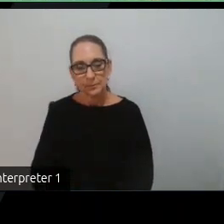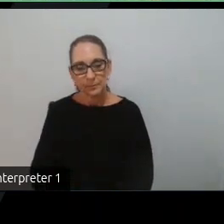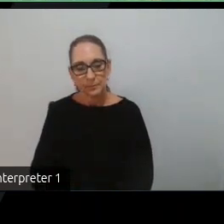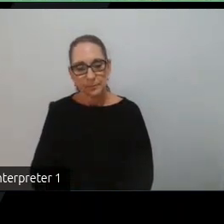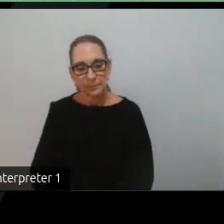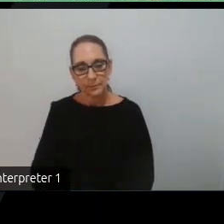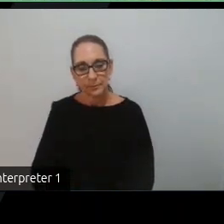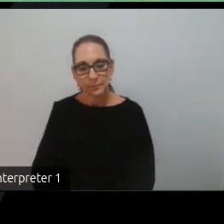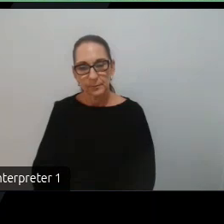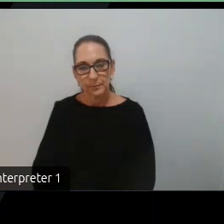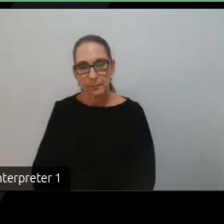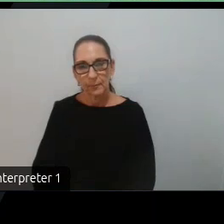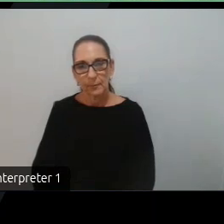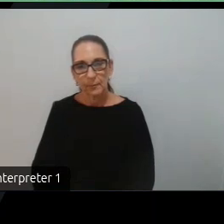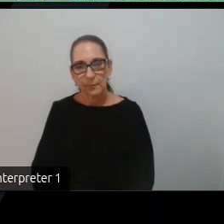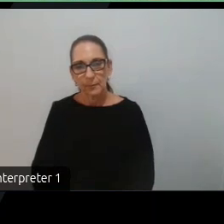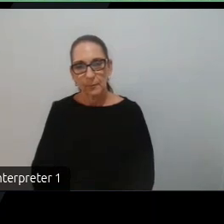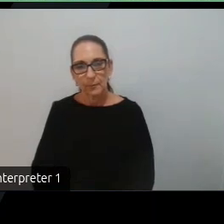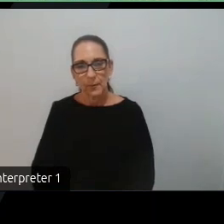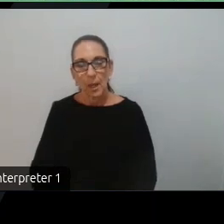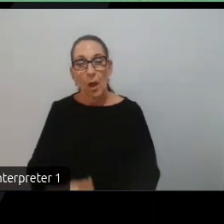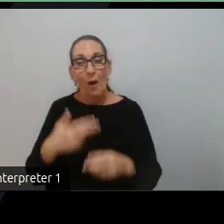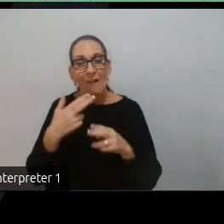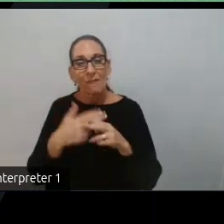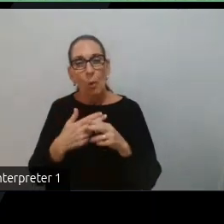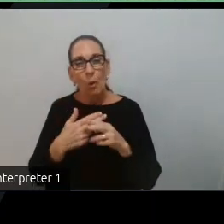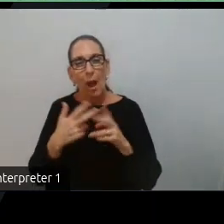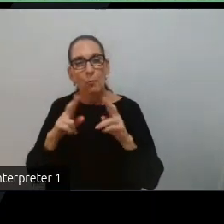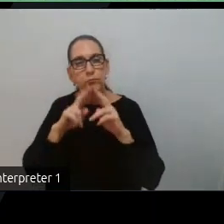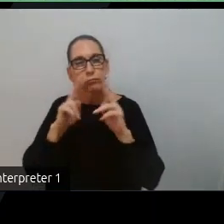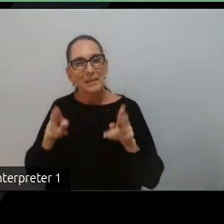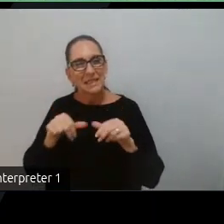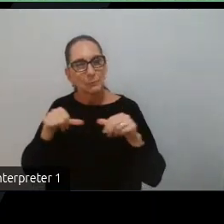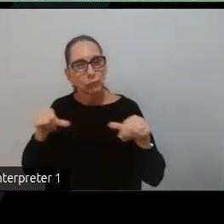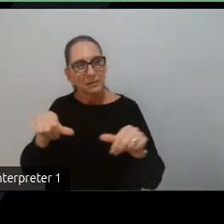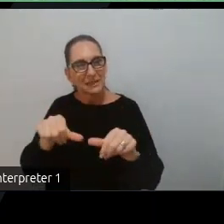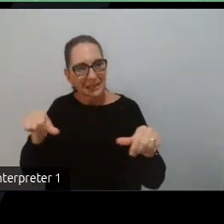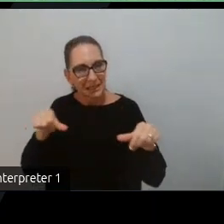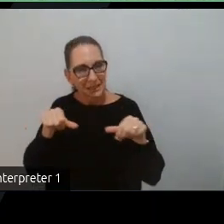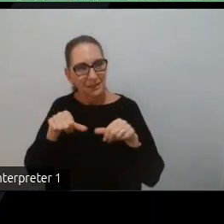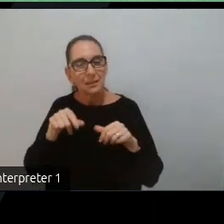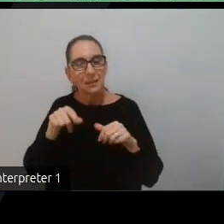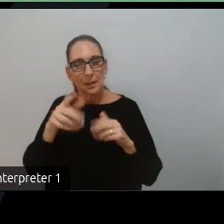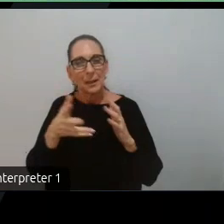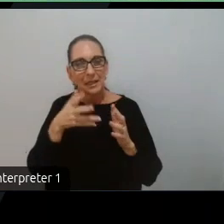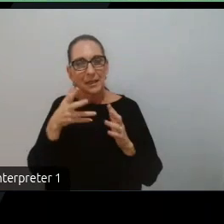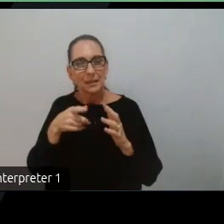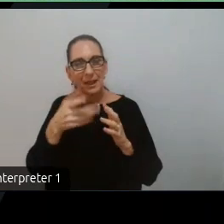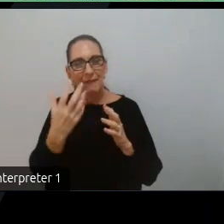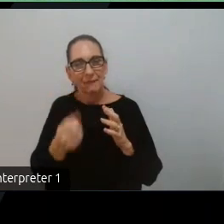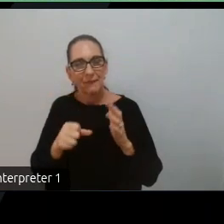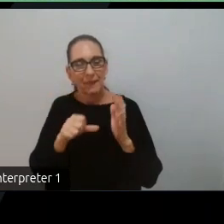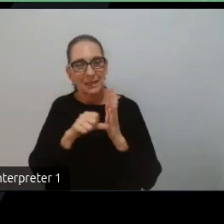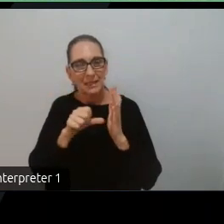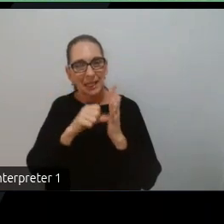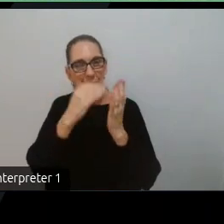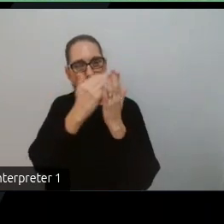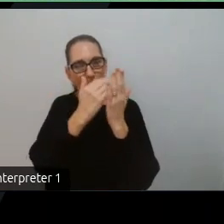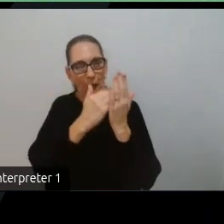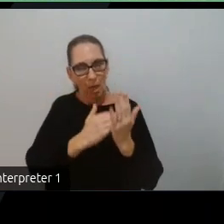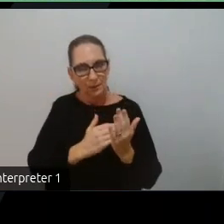So for property cases, the funding guidelines are set out there. Um there's asset um pool